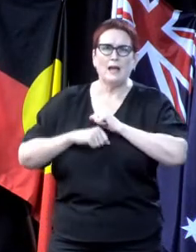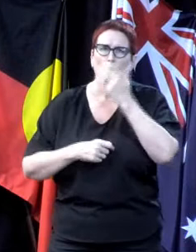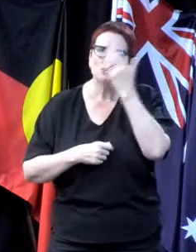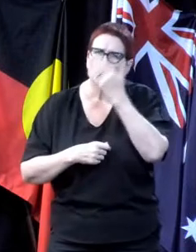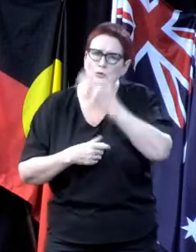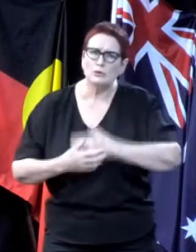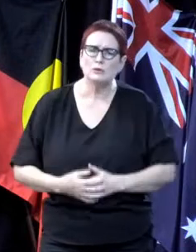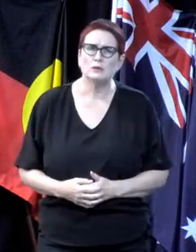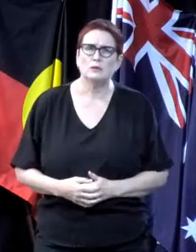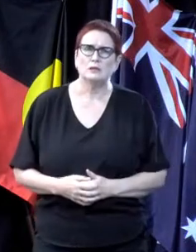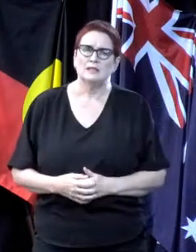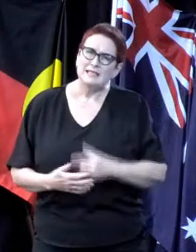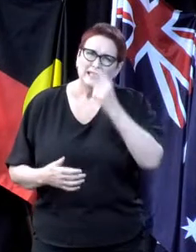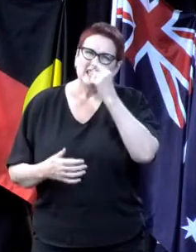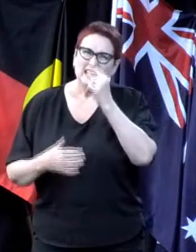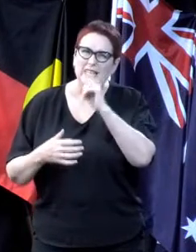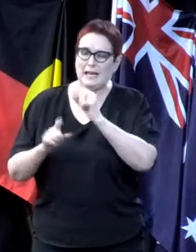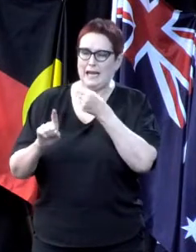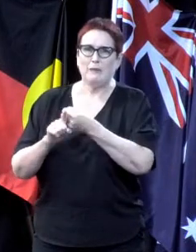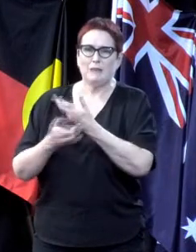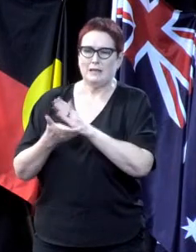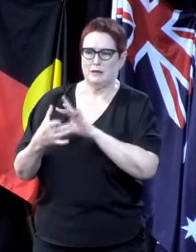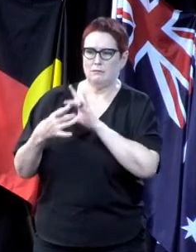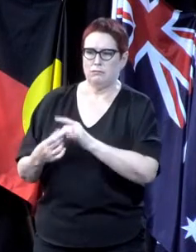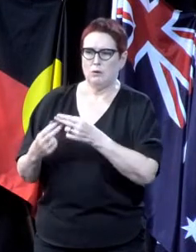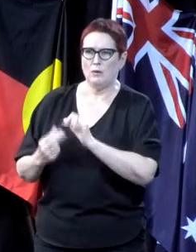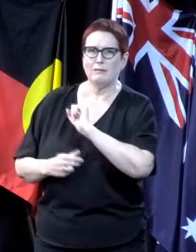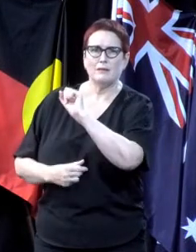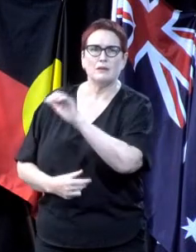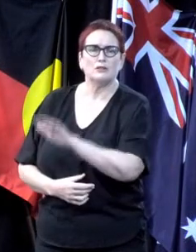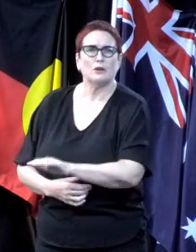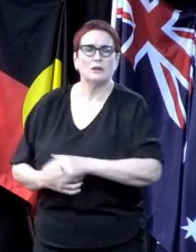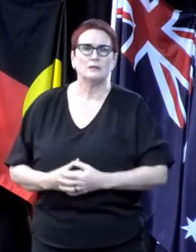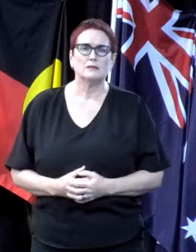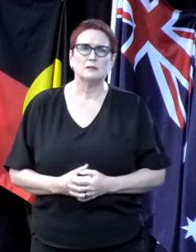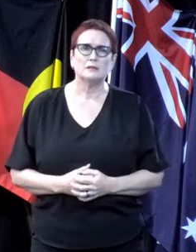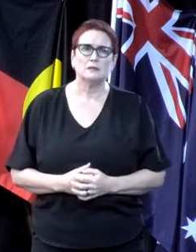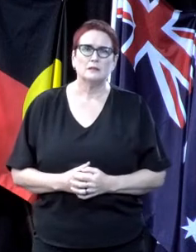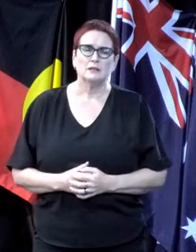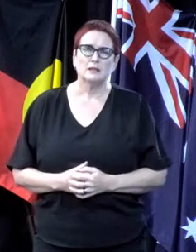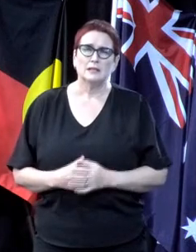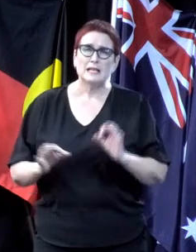it has a flow-on effect to the engagement with their child. I'm particularly interested in First Nation parents.